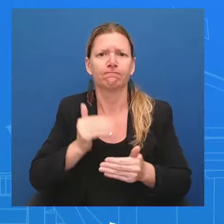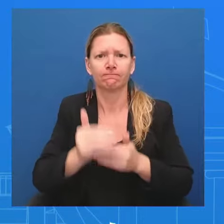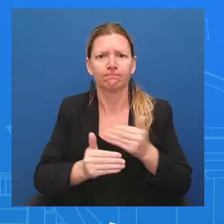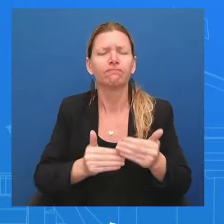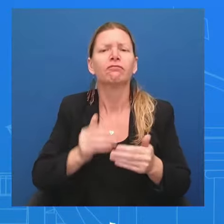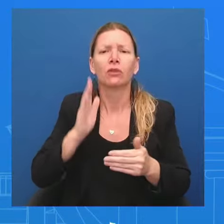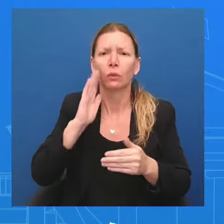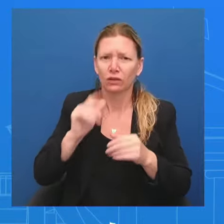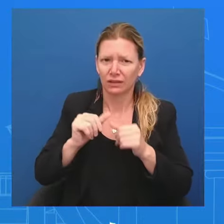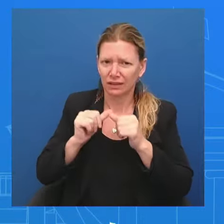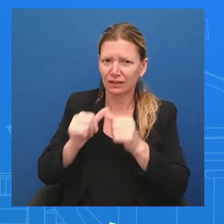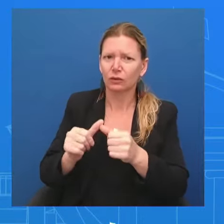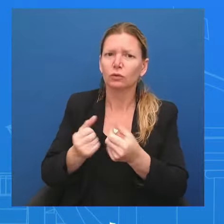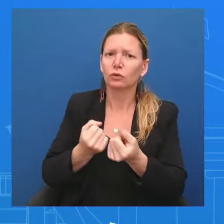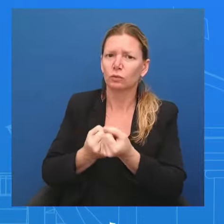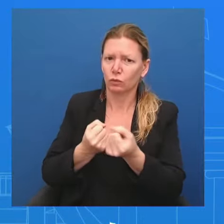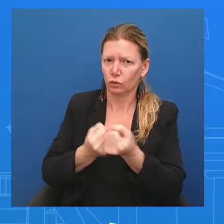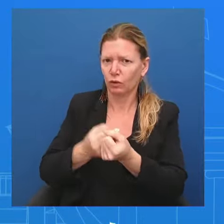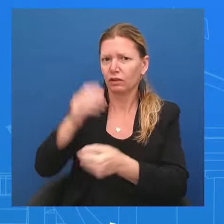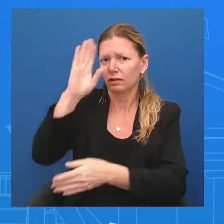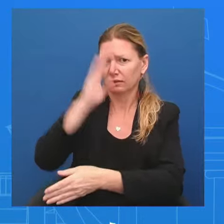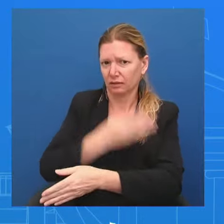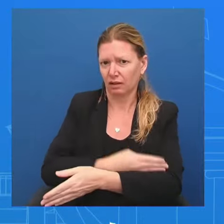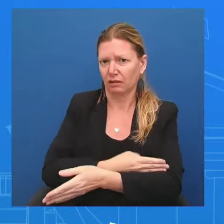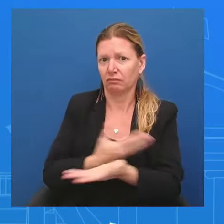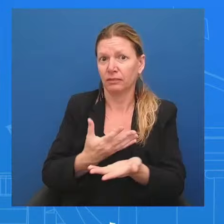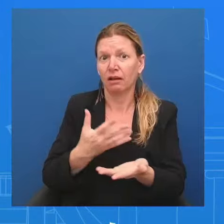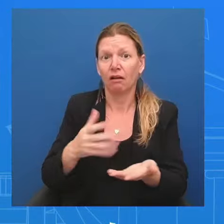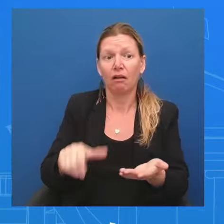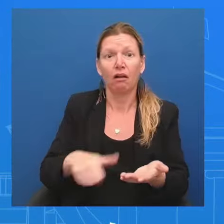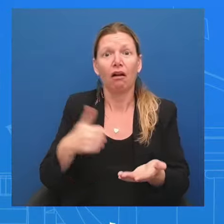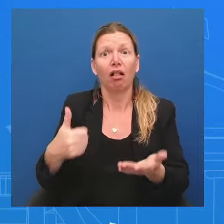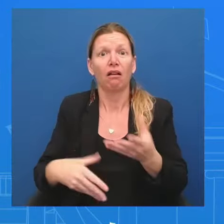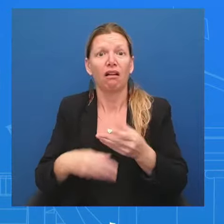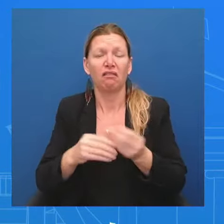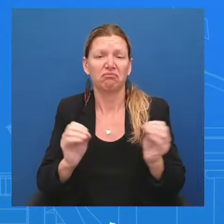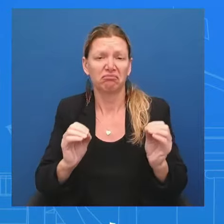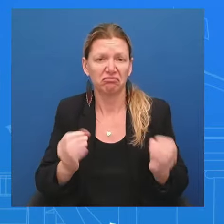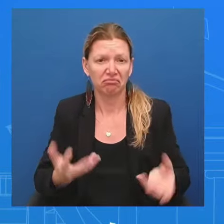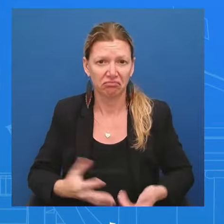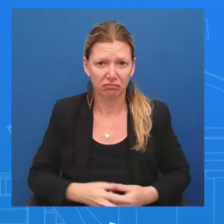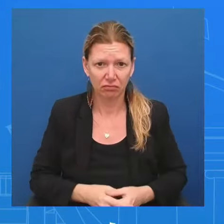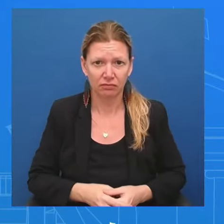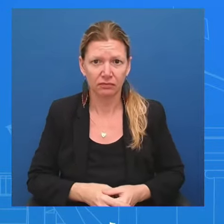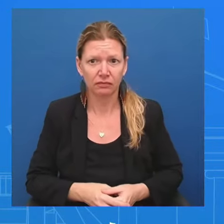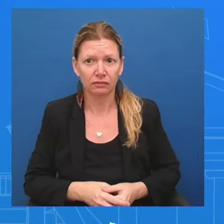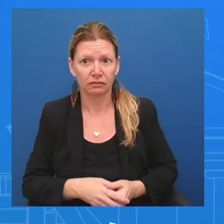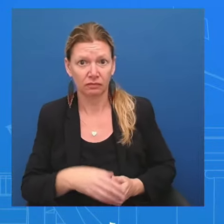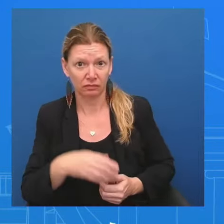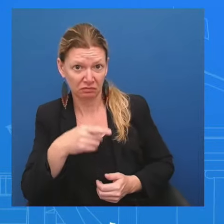Outside of that, I don't have anything to share. The Press: You don't know if he's planning to try to attend in person or not? Ms. Jean-Pierre: I don't have anything to share.